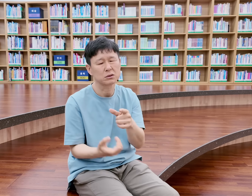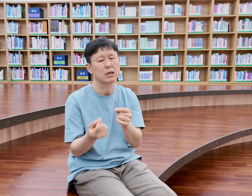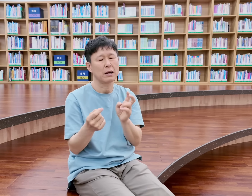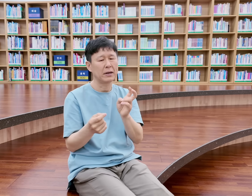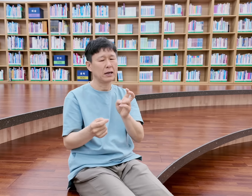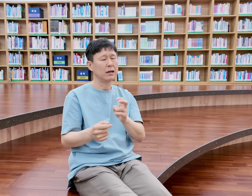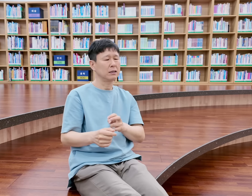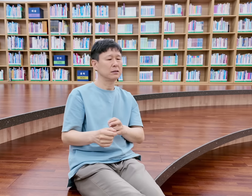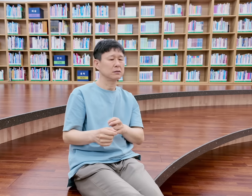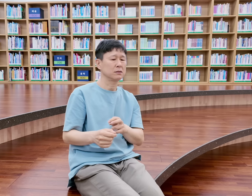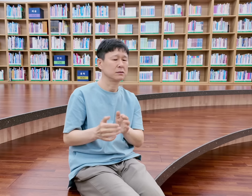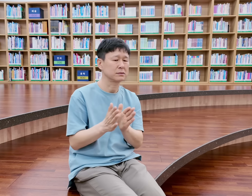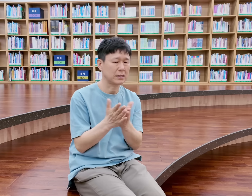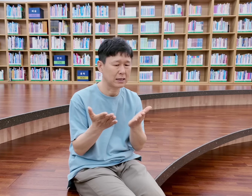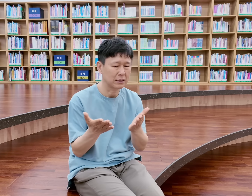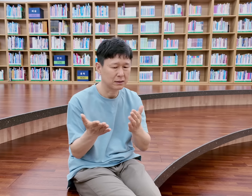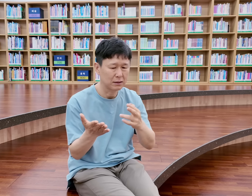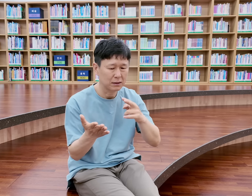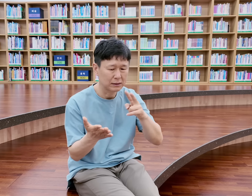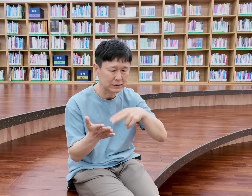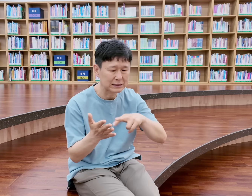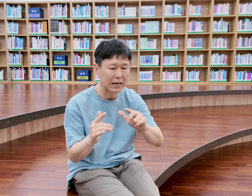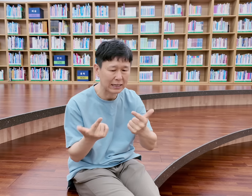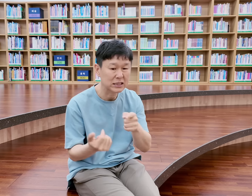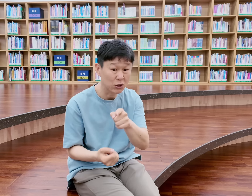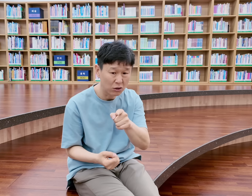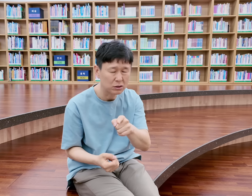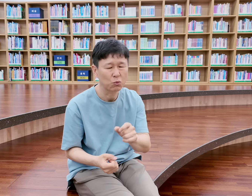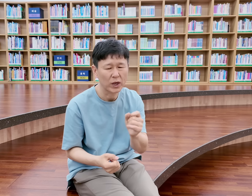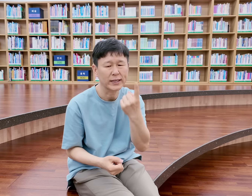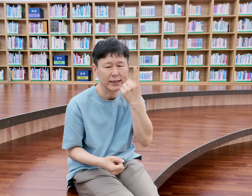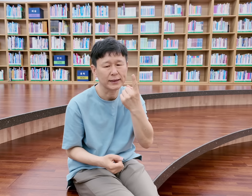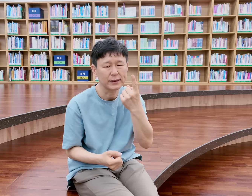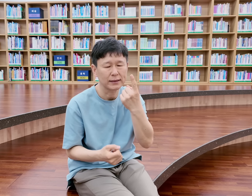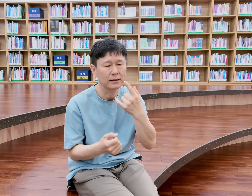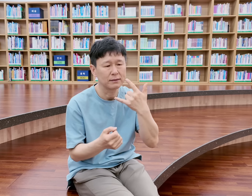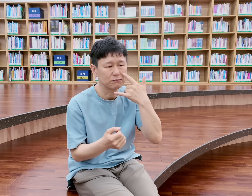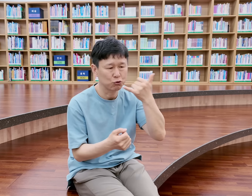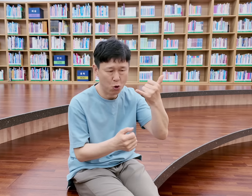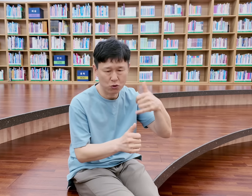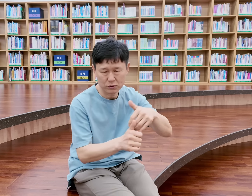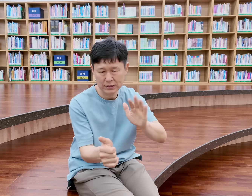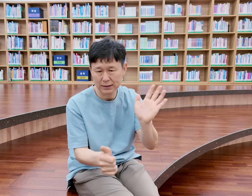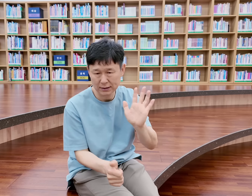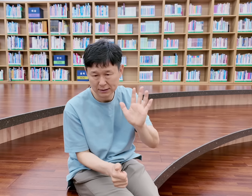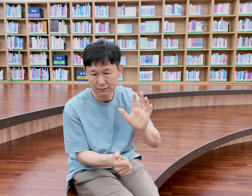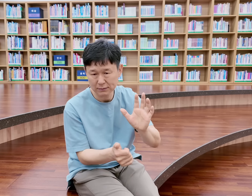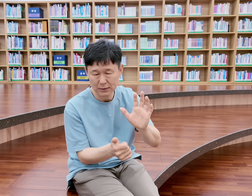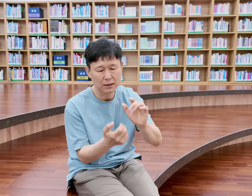Not reading books seems to be one of the reasons. I think situations like parents not sending you to the library,